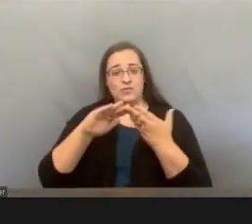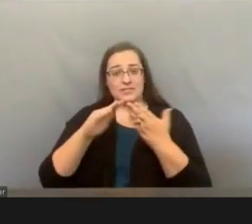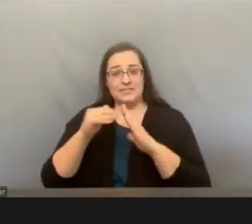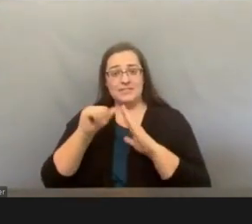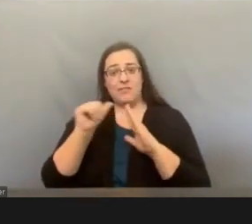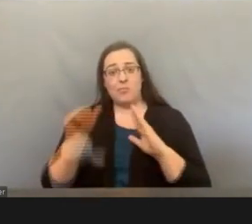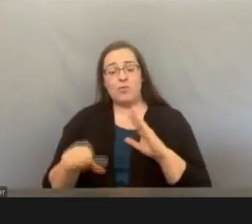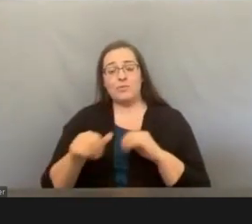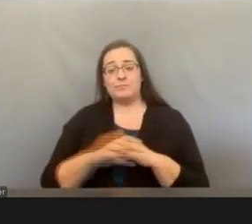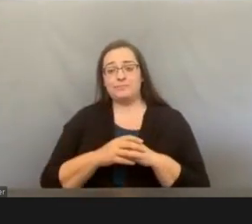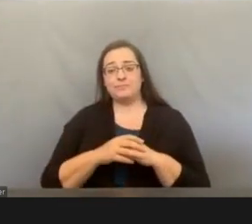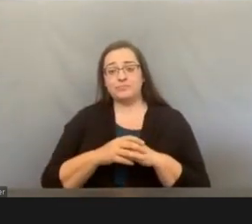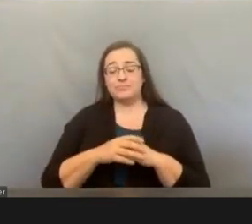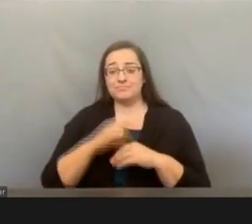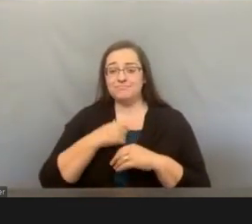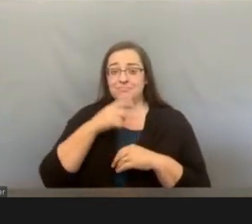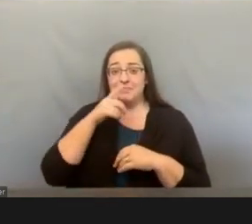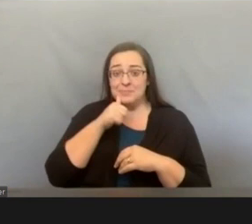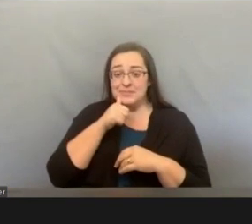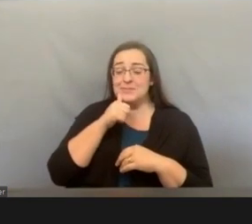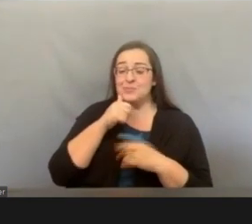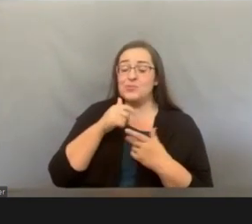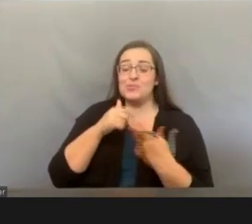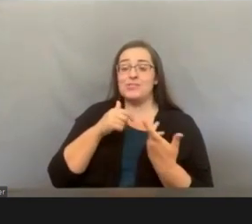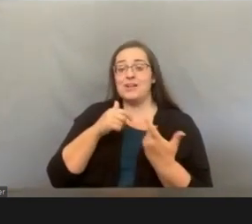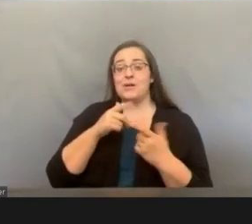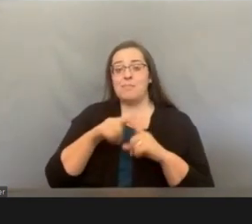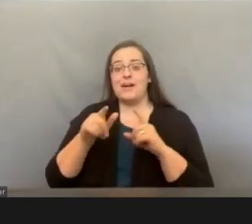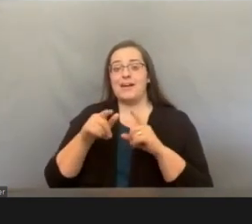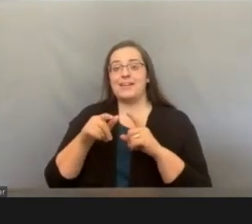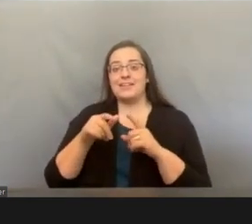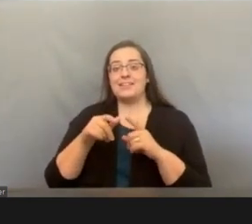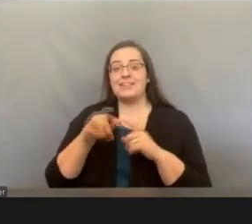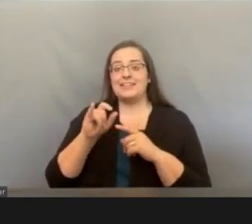AND I'M IMPRESSED BY IT IT'S IT BIG PART OF THE QUALITY OF LIFE